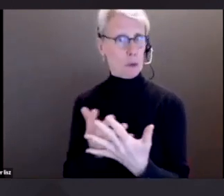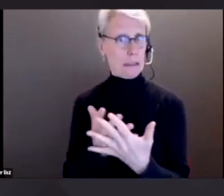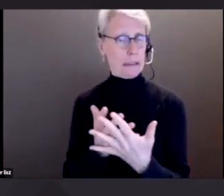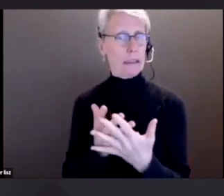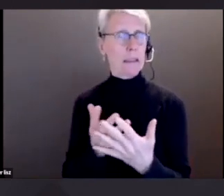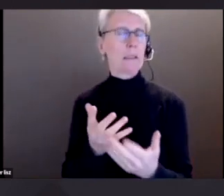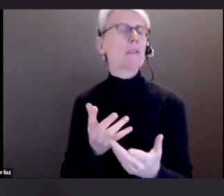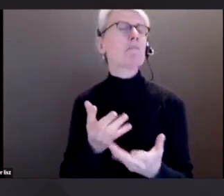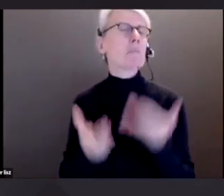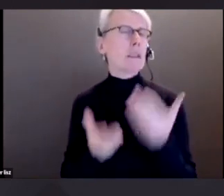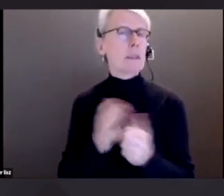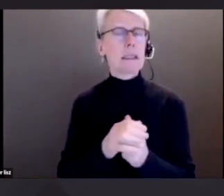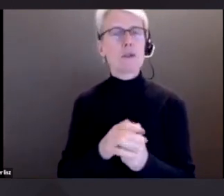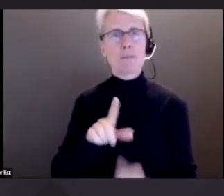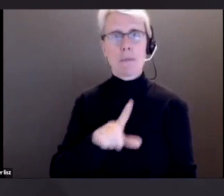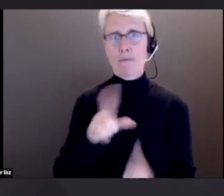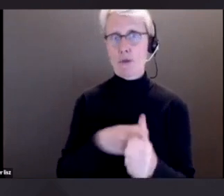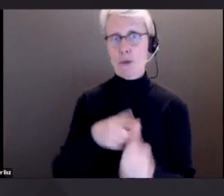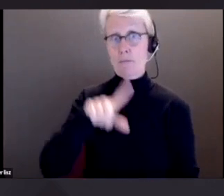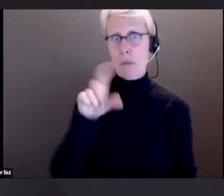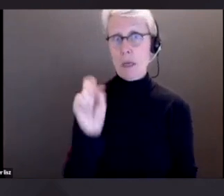what would be the best prescreening method for them.